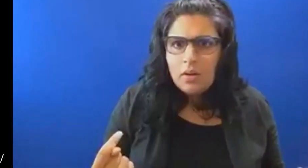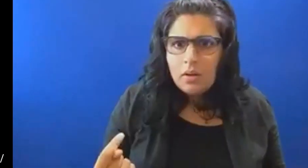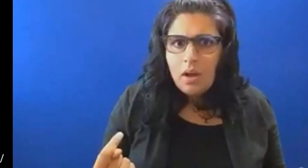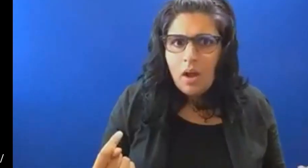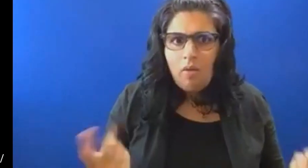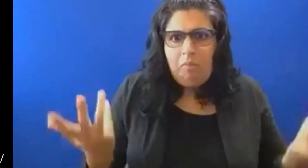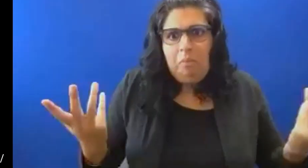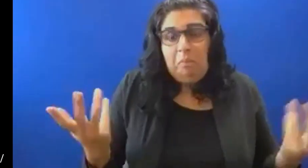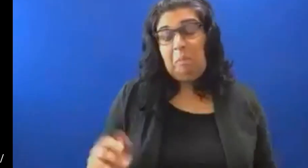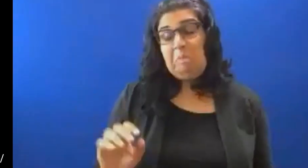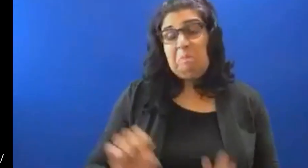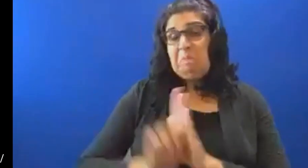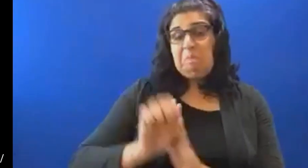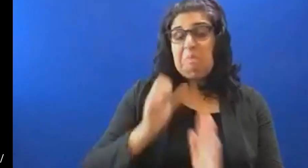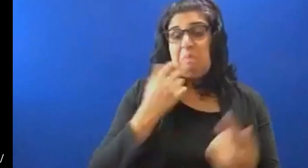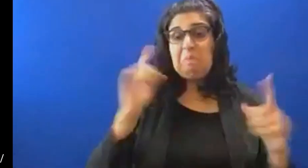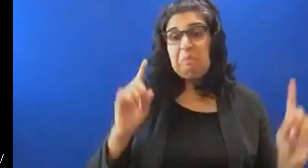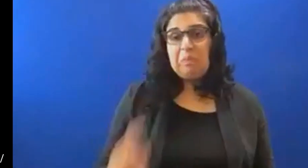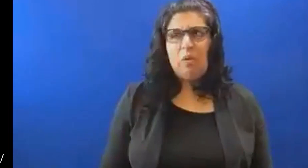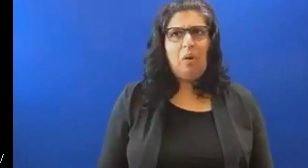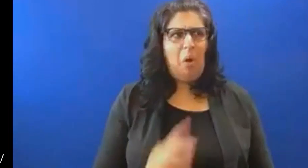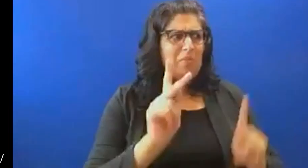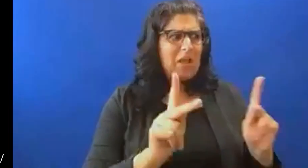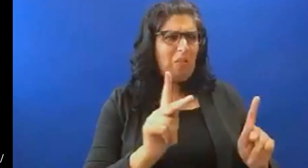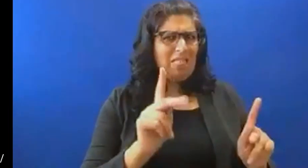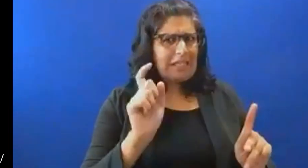Well, what's going to happen to the people that need them?